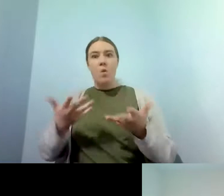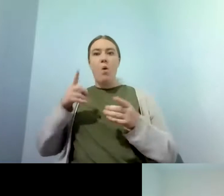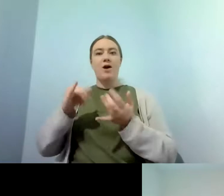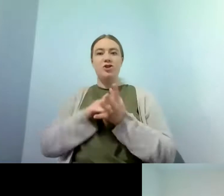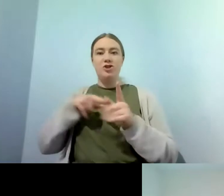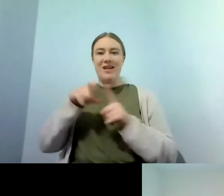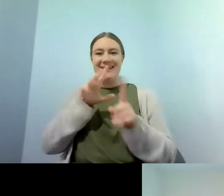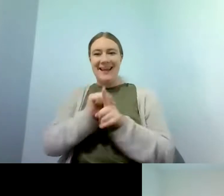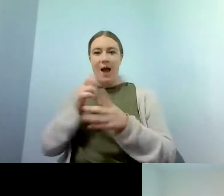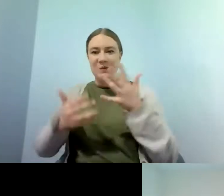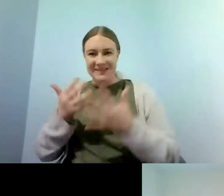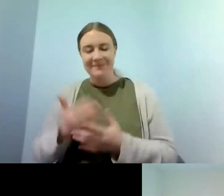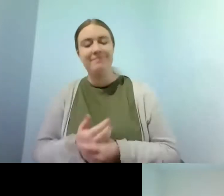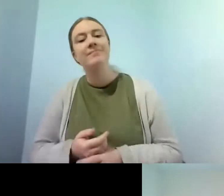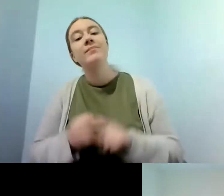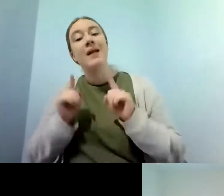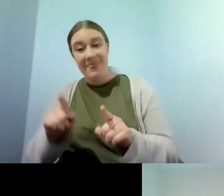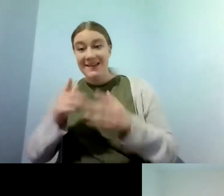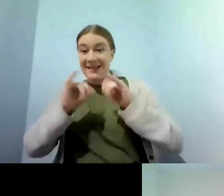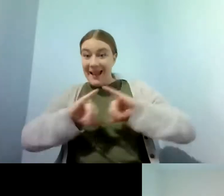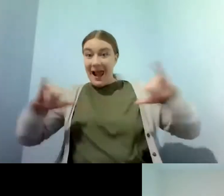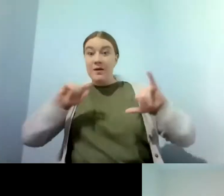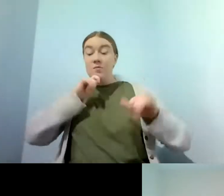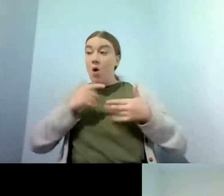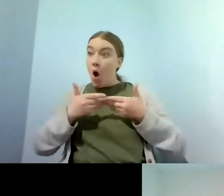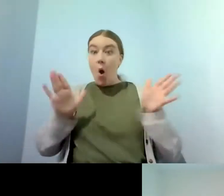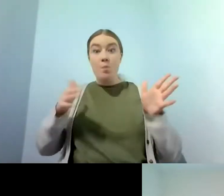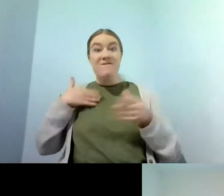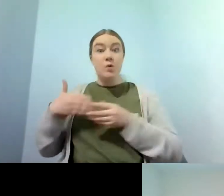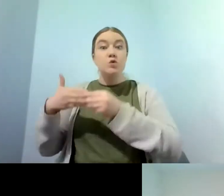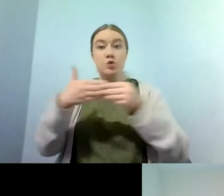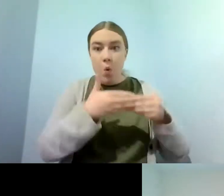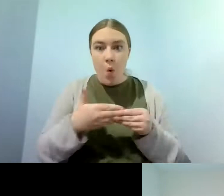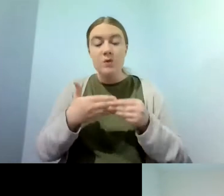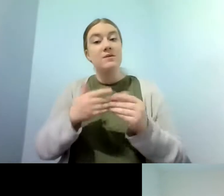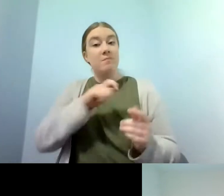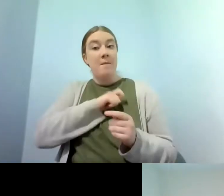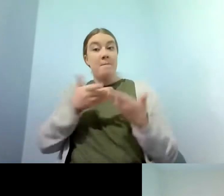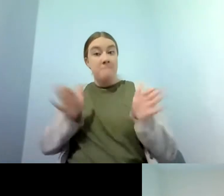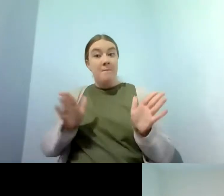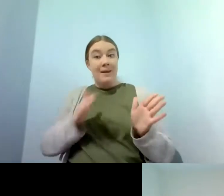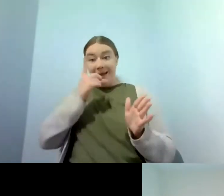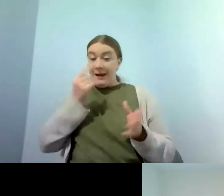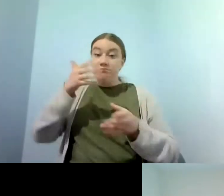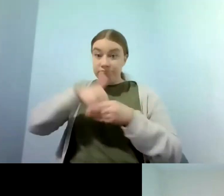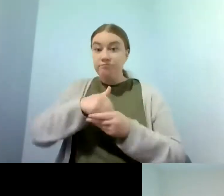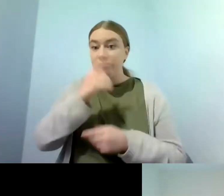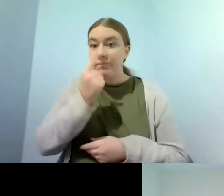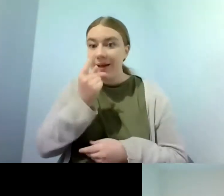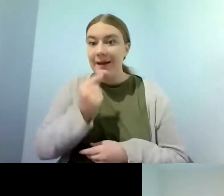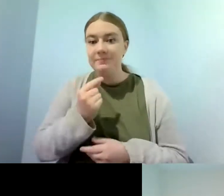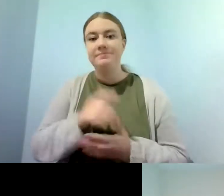this gallery will also be open for tours for members of the public to take part in um so keep